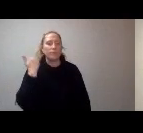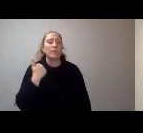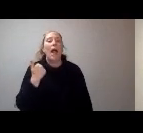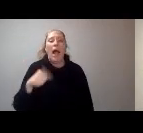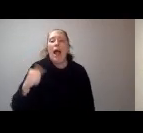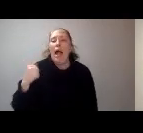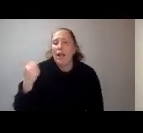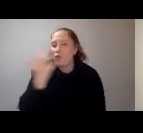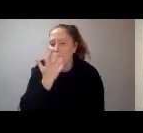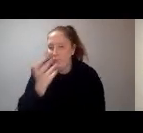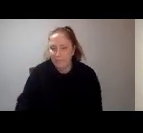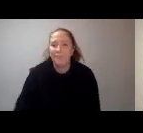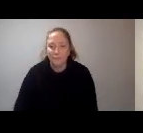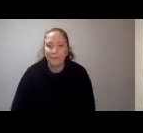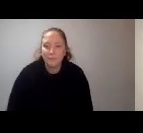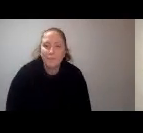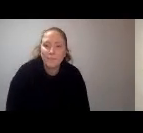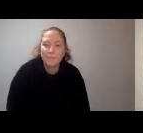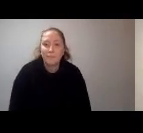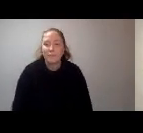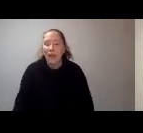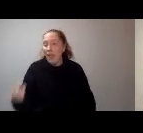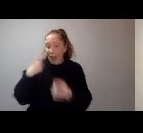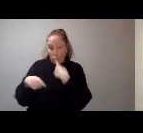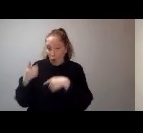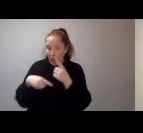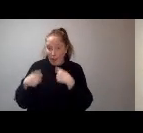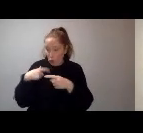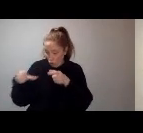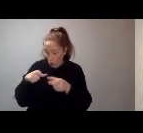So even though they told me four times to do that, I still didn't do it. - Thank you.